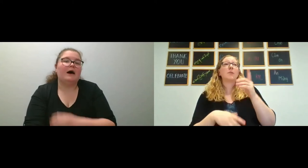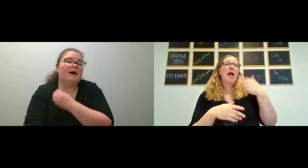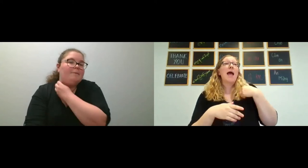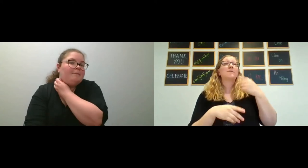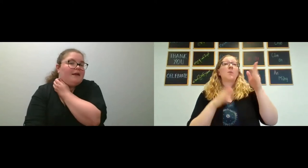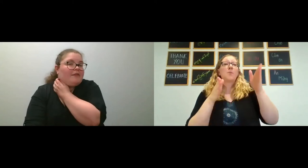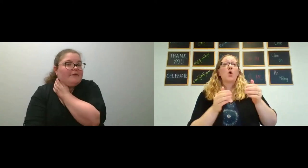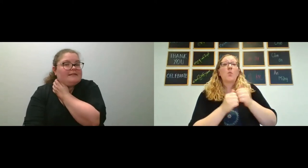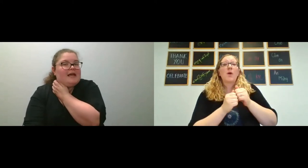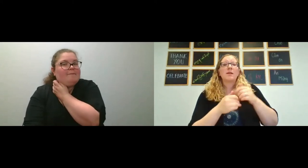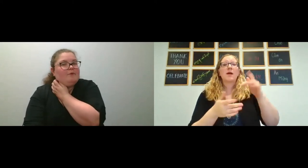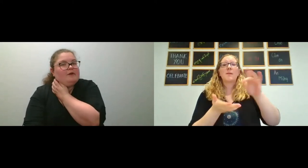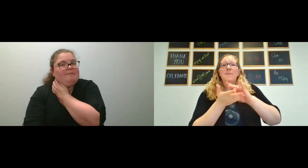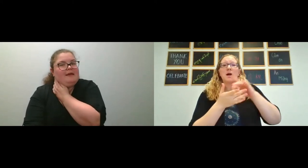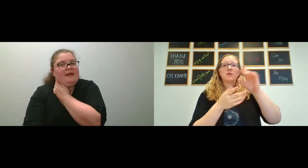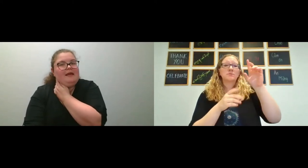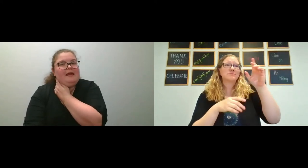Another example would be